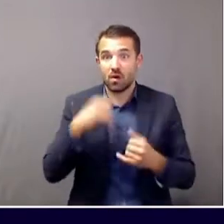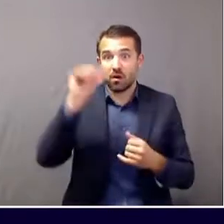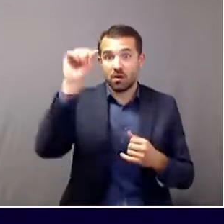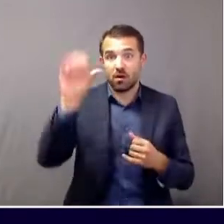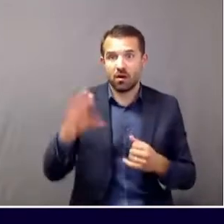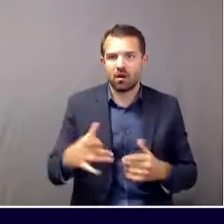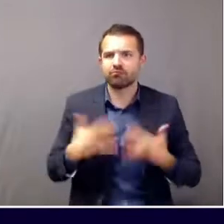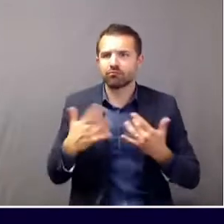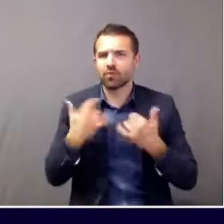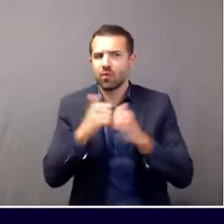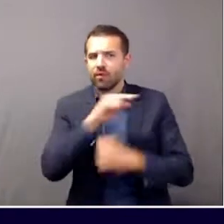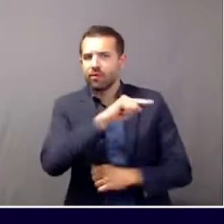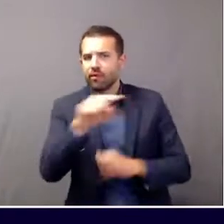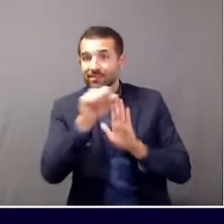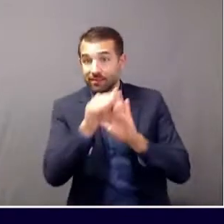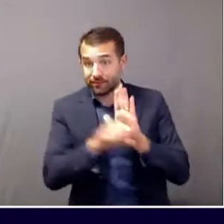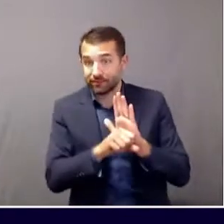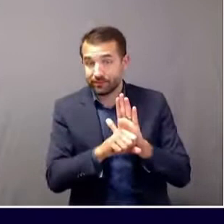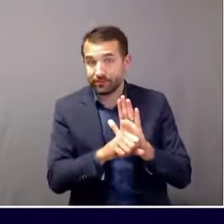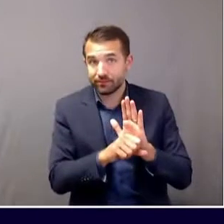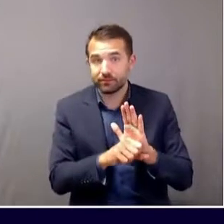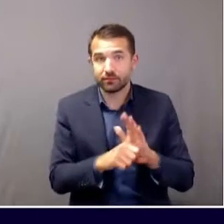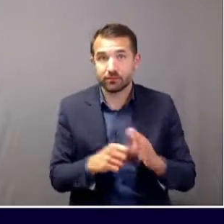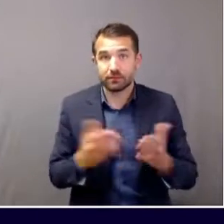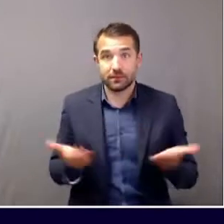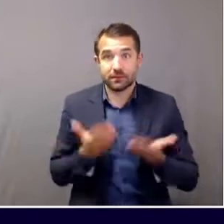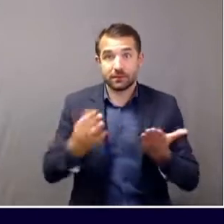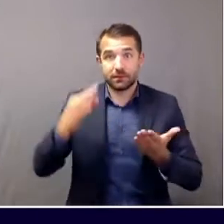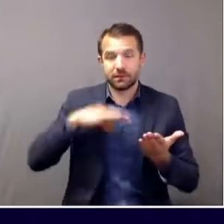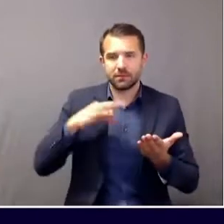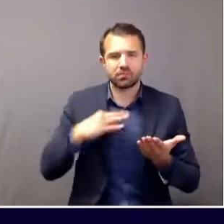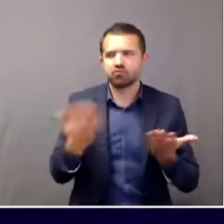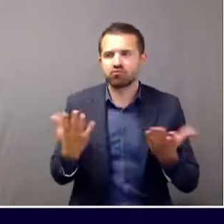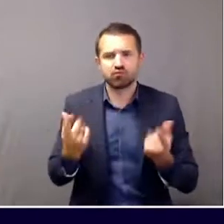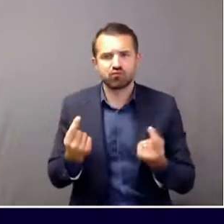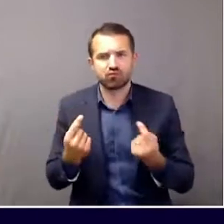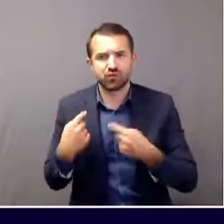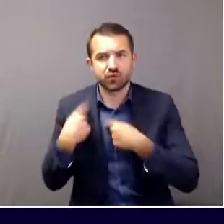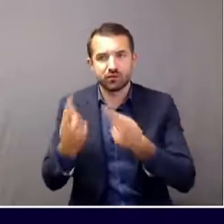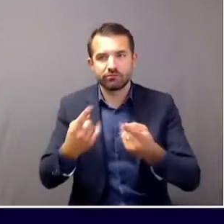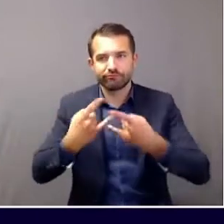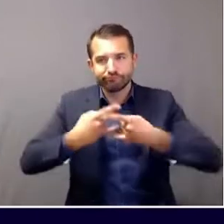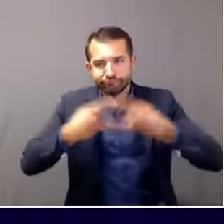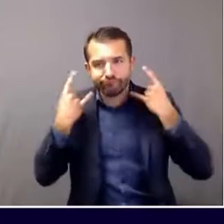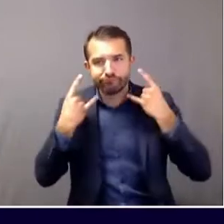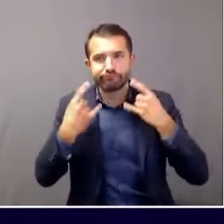can do to keep our safe in Maine